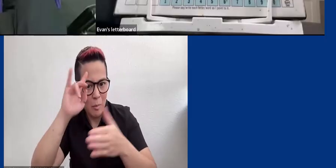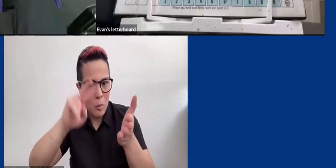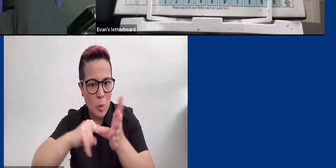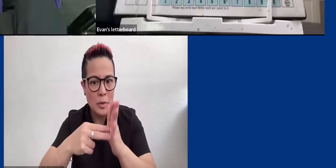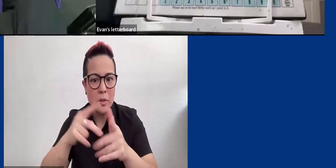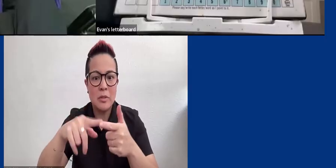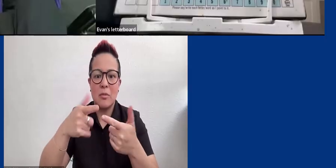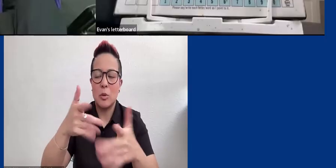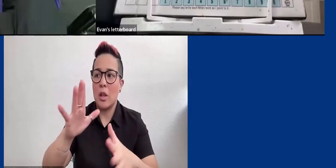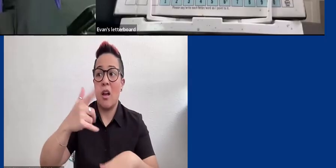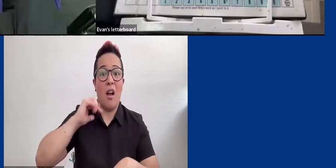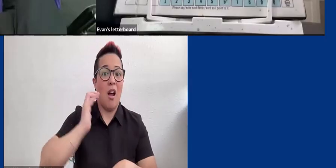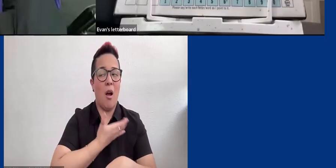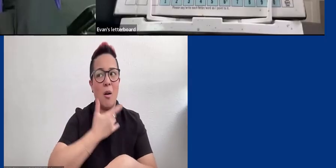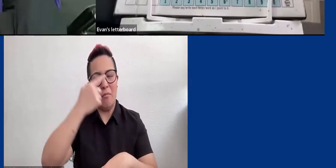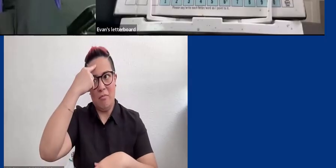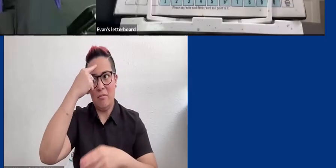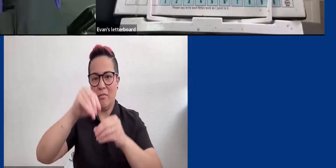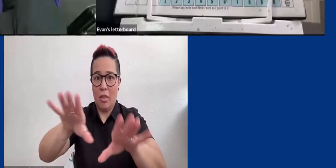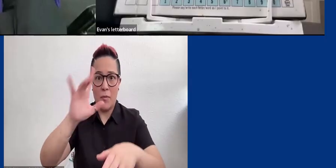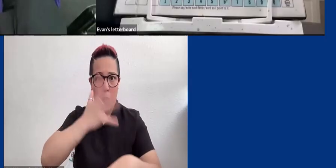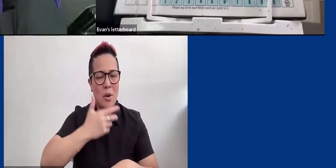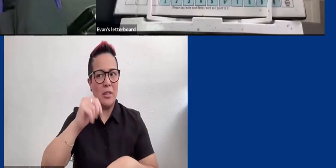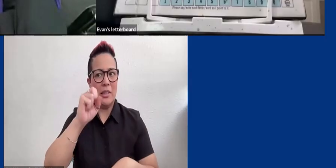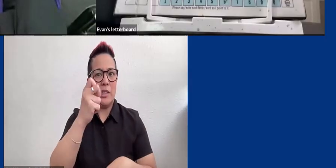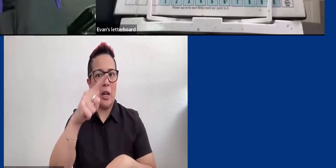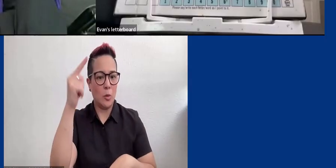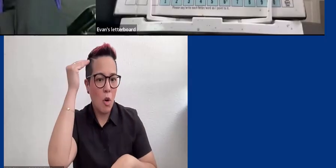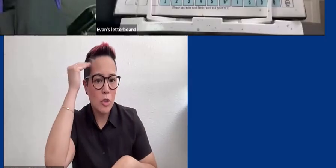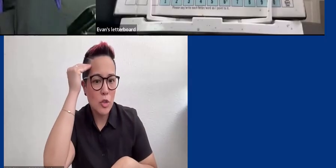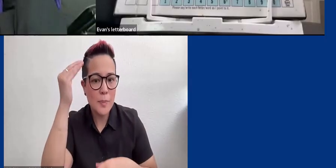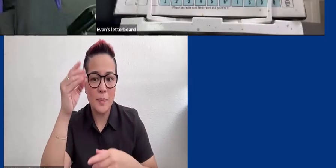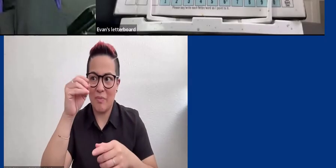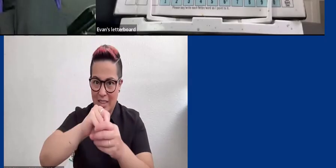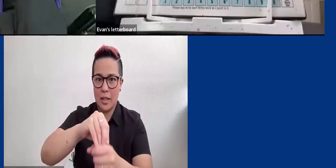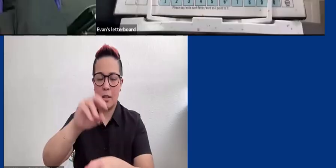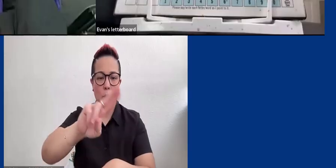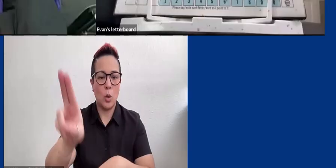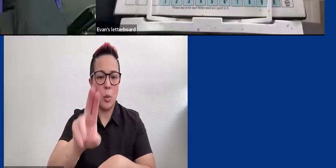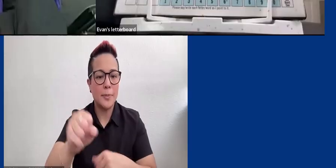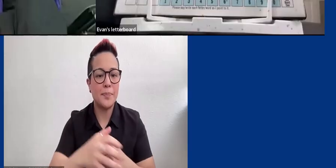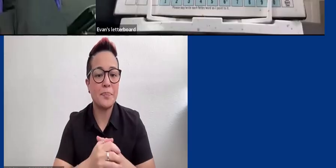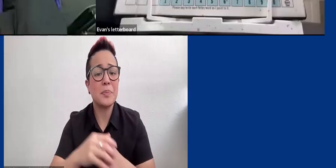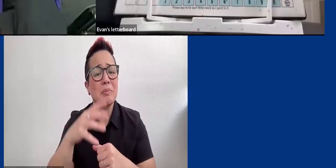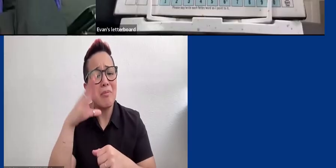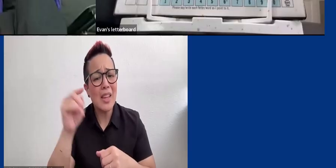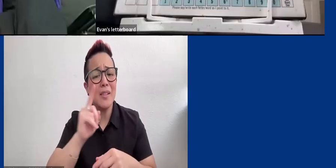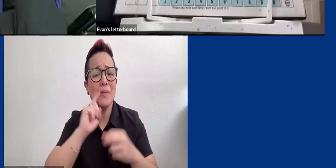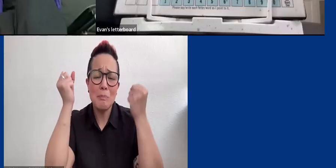it is not surprising that there has not been adequate or realistic discussion of the sexual rights of